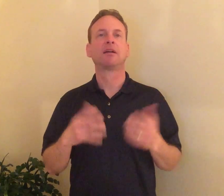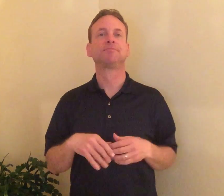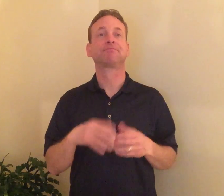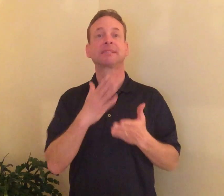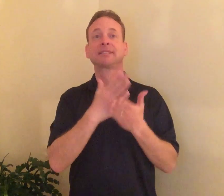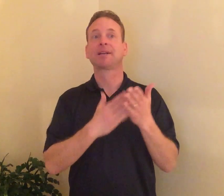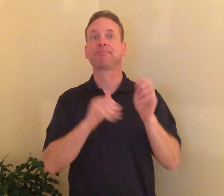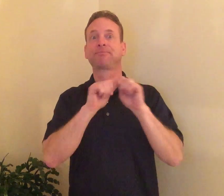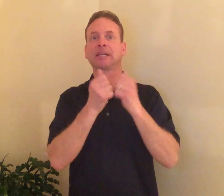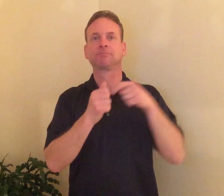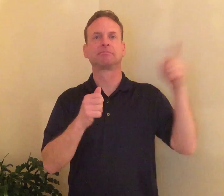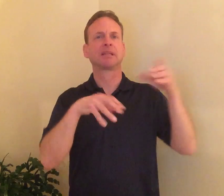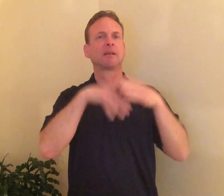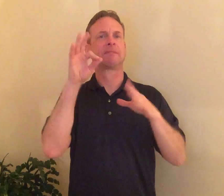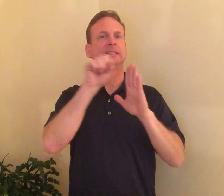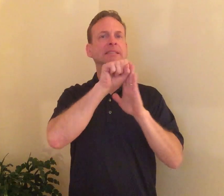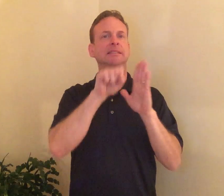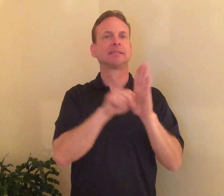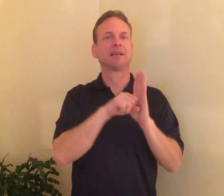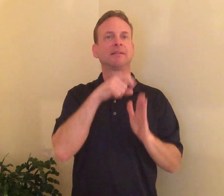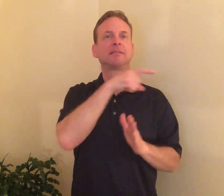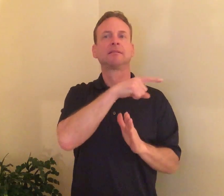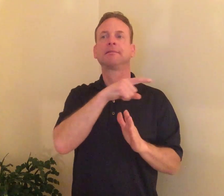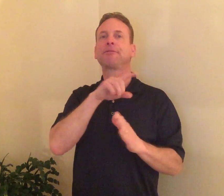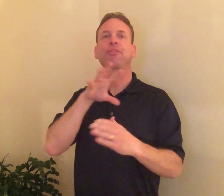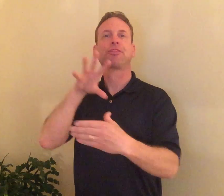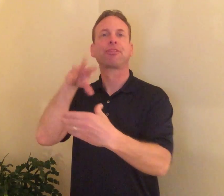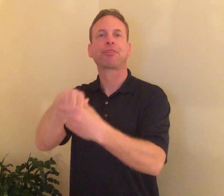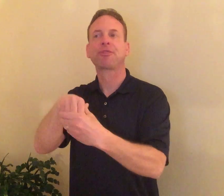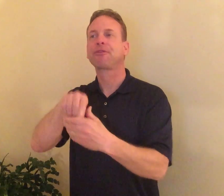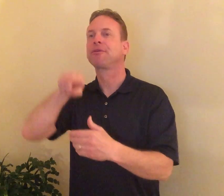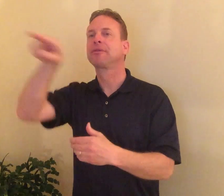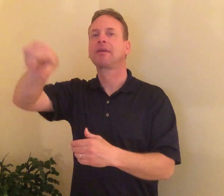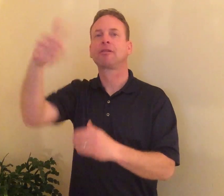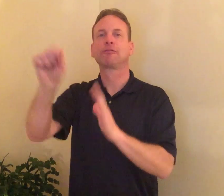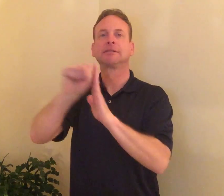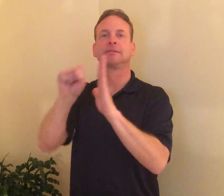Some agencies would operate in states different than in which they were based, and as such,